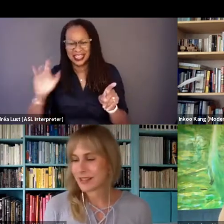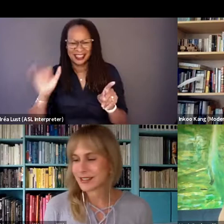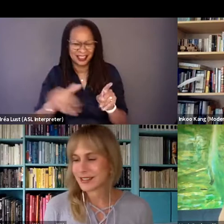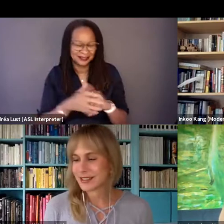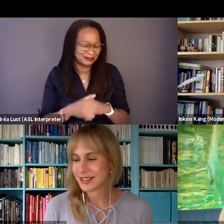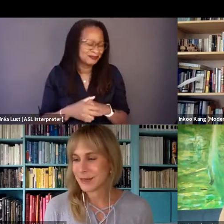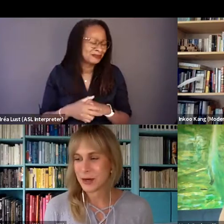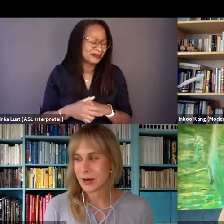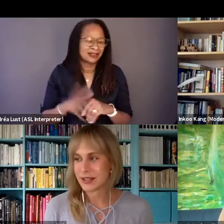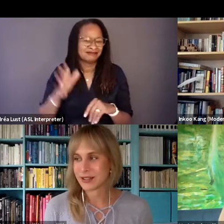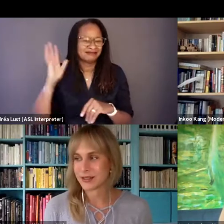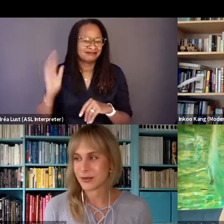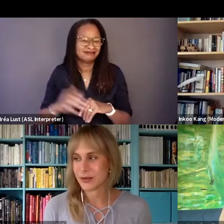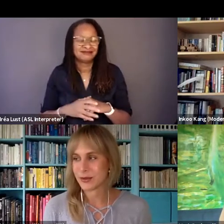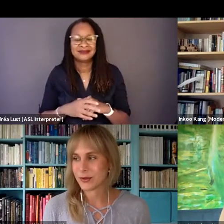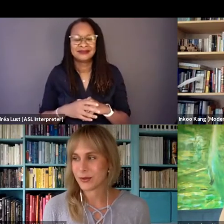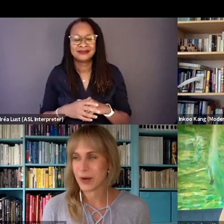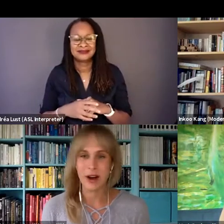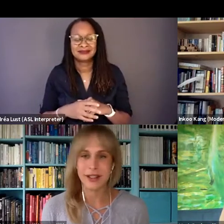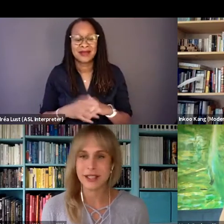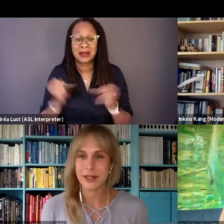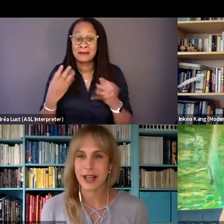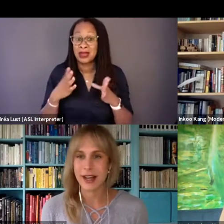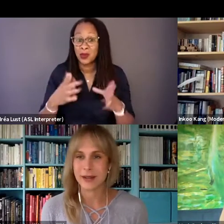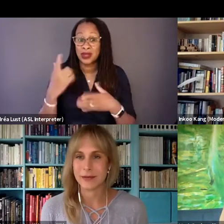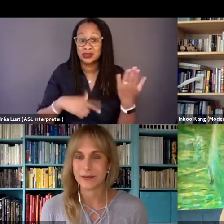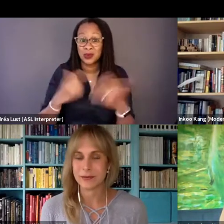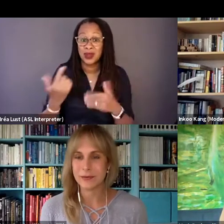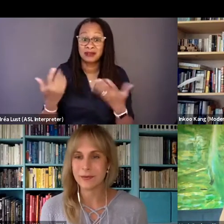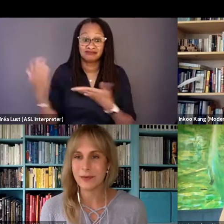is in many ways what got us here today.